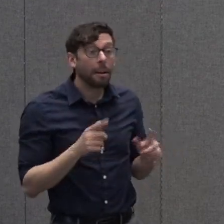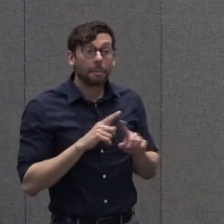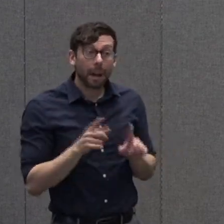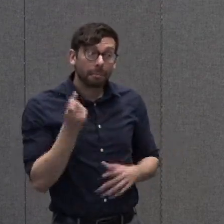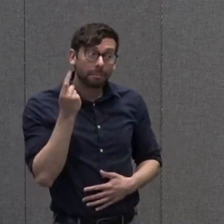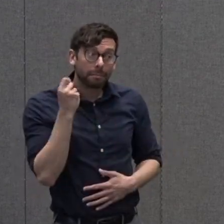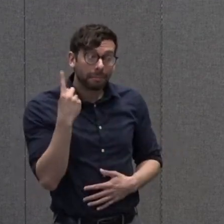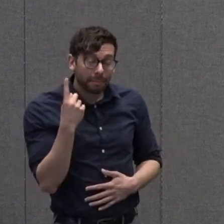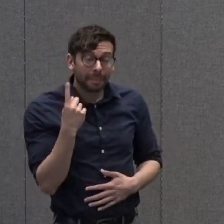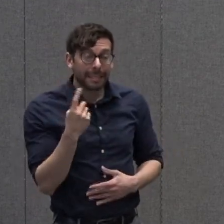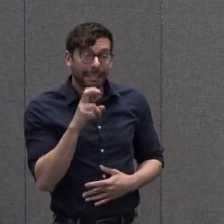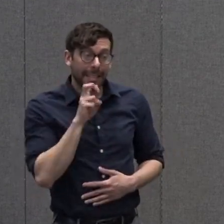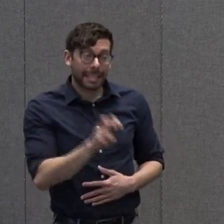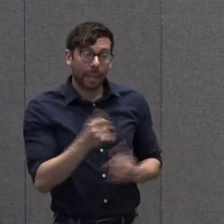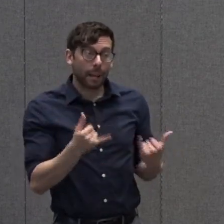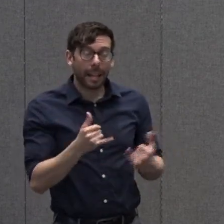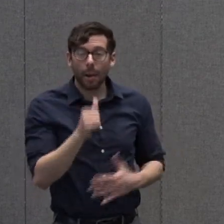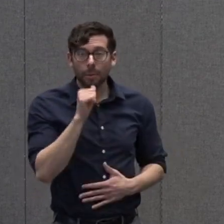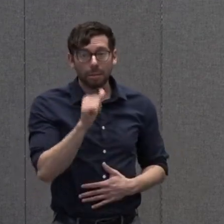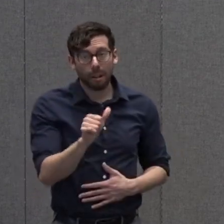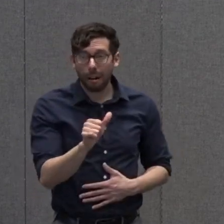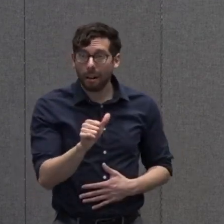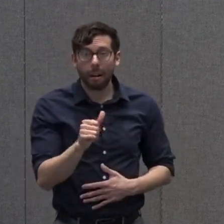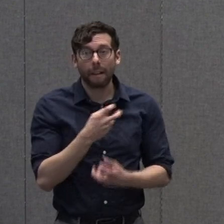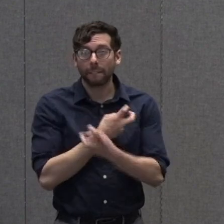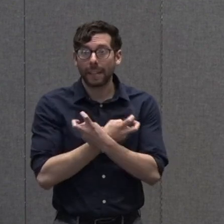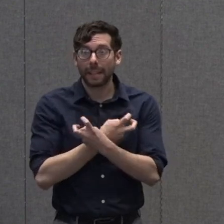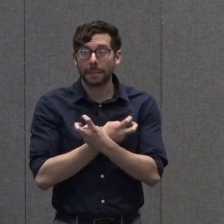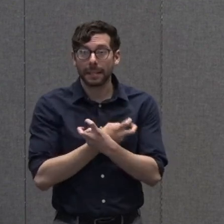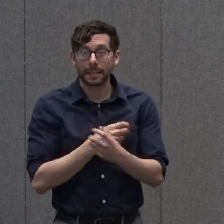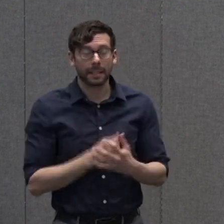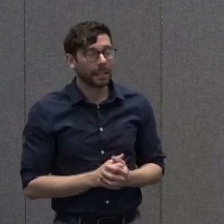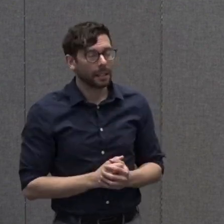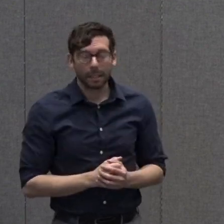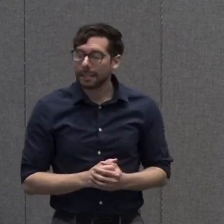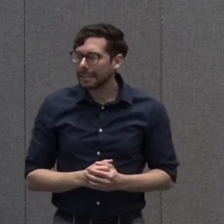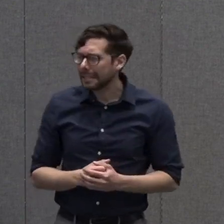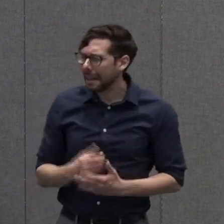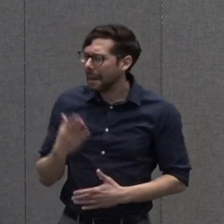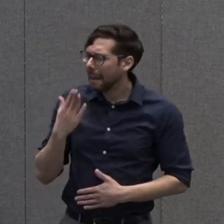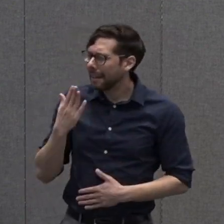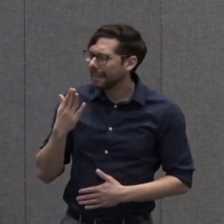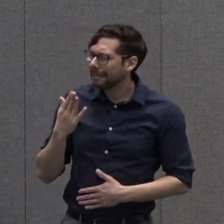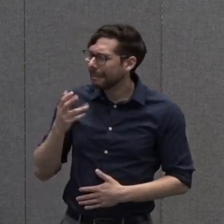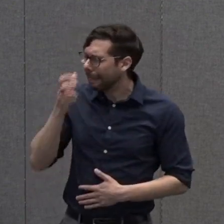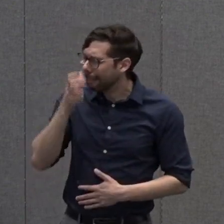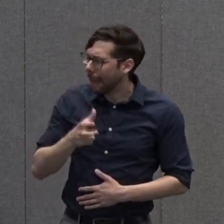Not venomous, this is a bad time to ask that question. Well, I, yeah, it could be a lot worse.